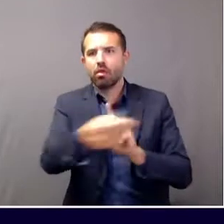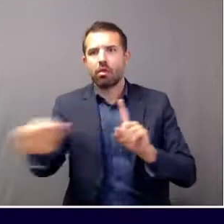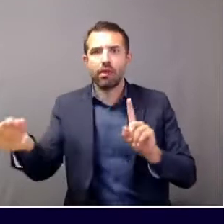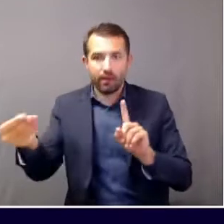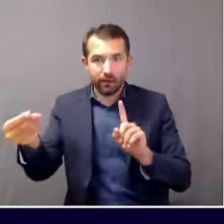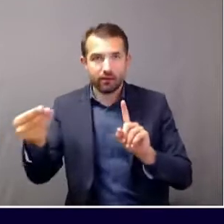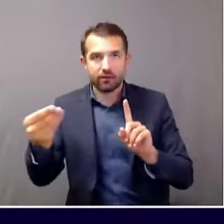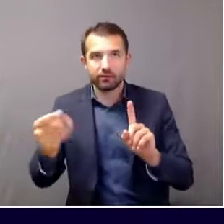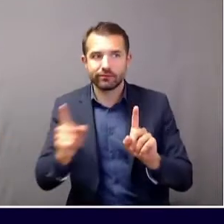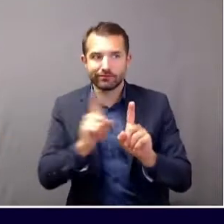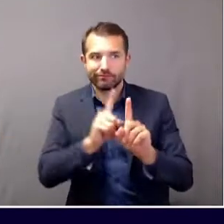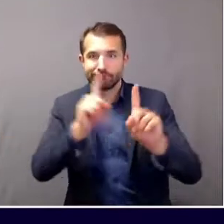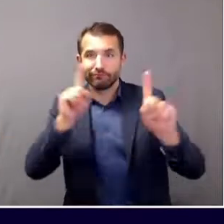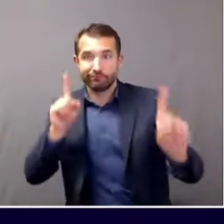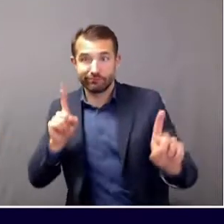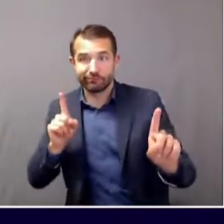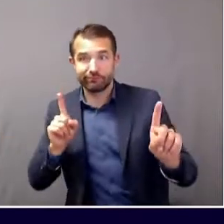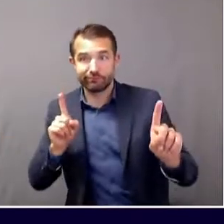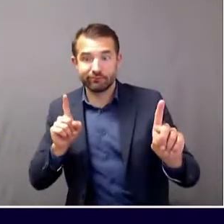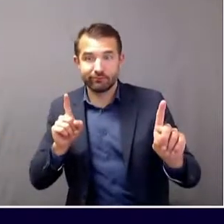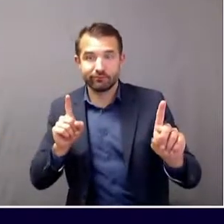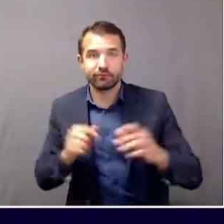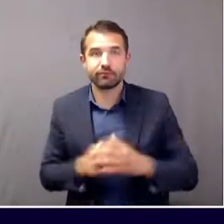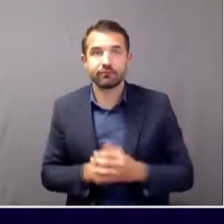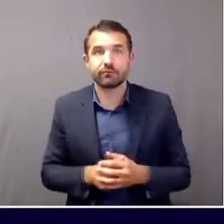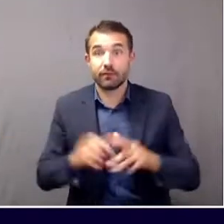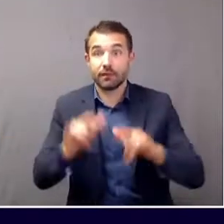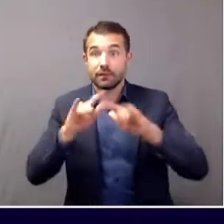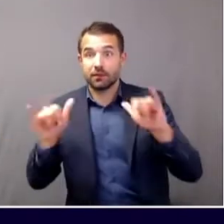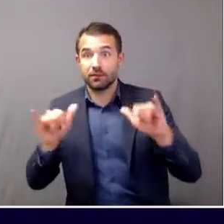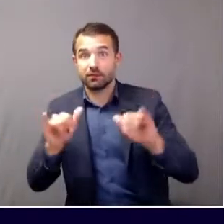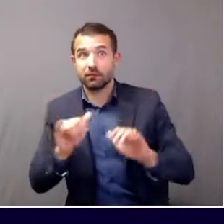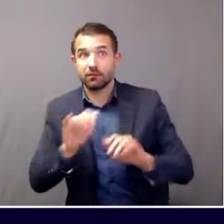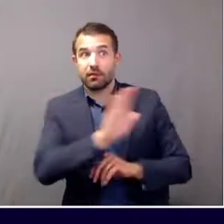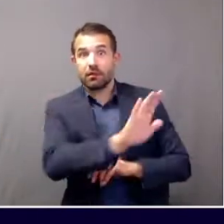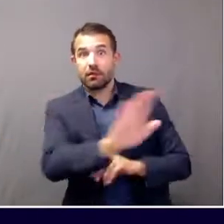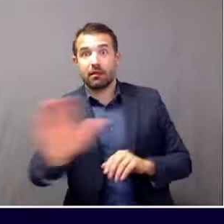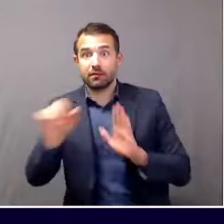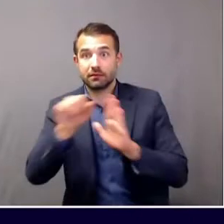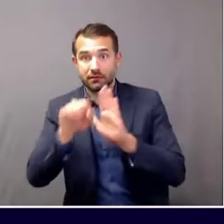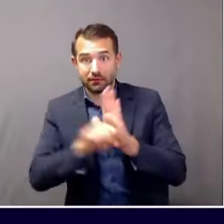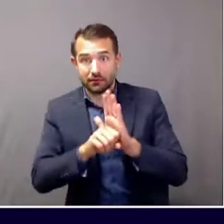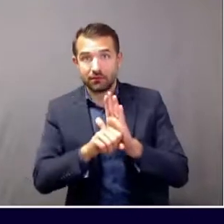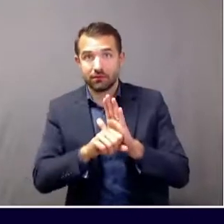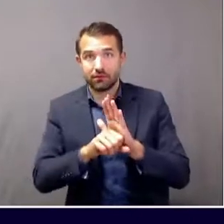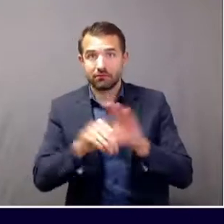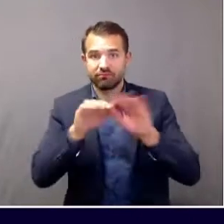out but there are simultaneously